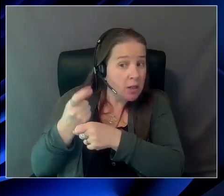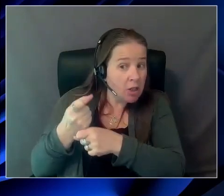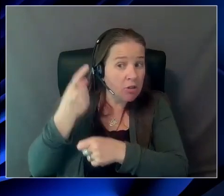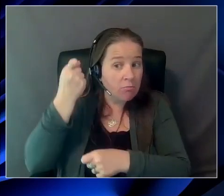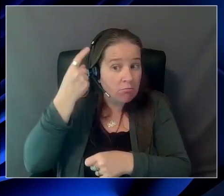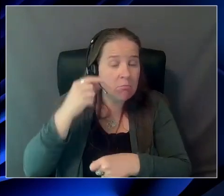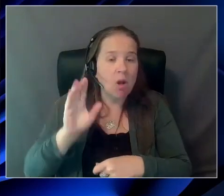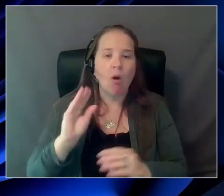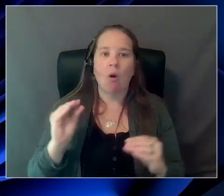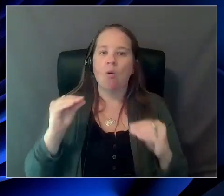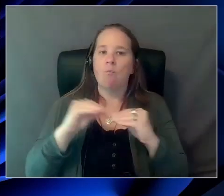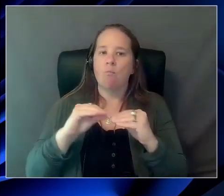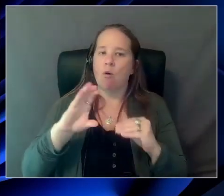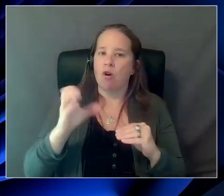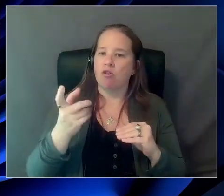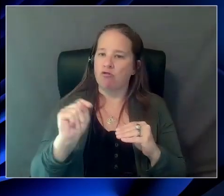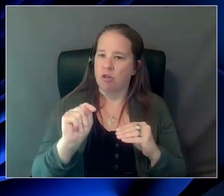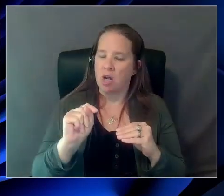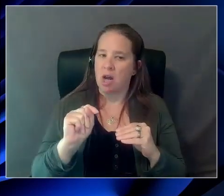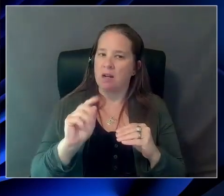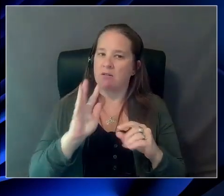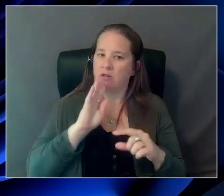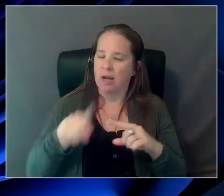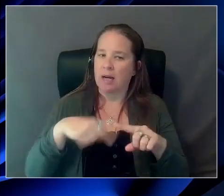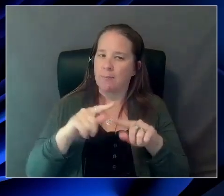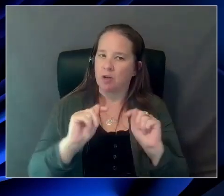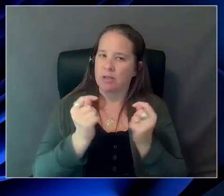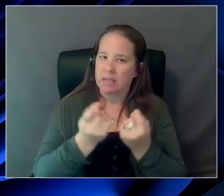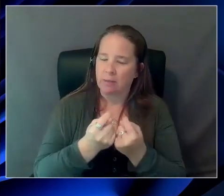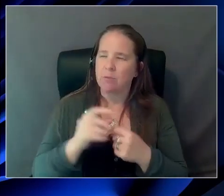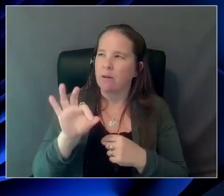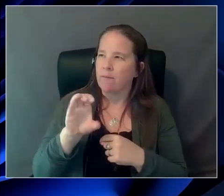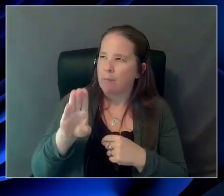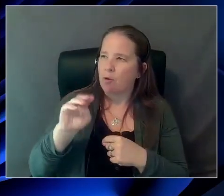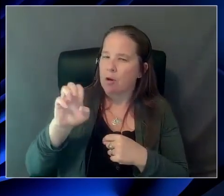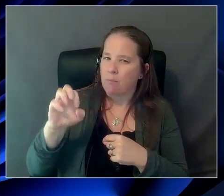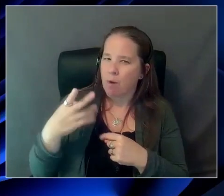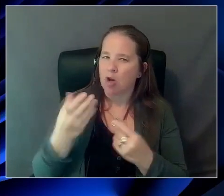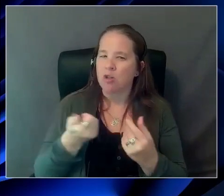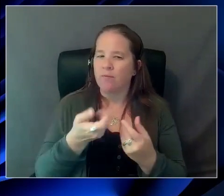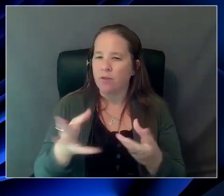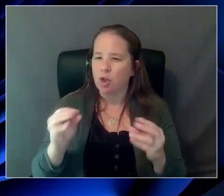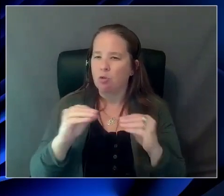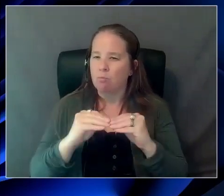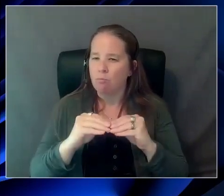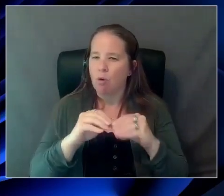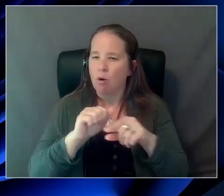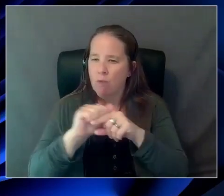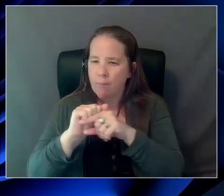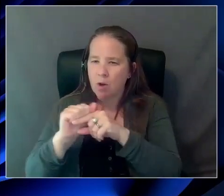We'll have more chats about teams, so in February and March are going to have a couple more webinars, so we'd love for you to stop by.